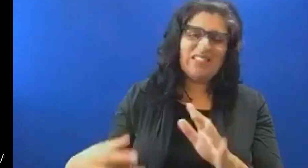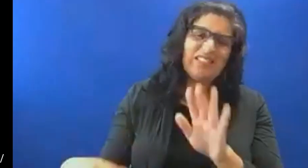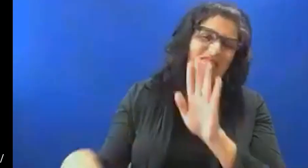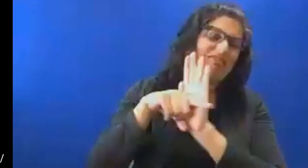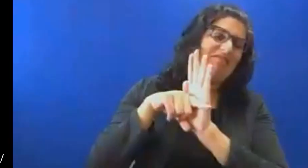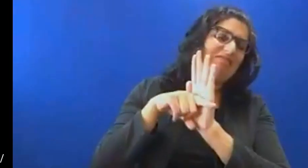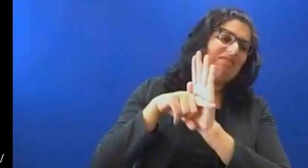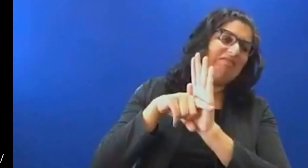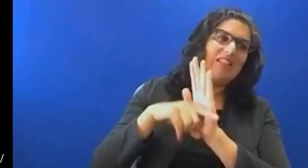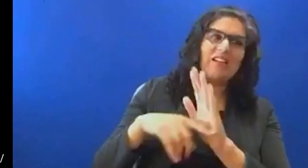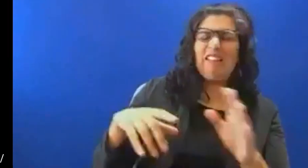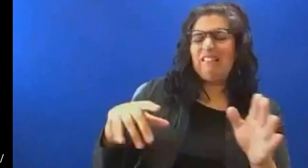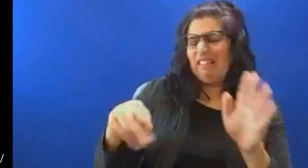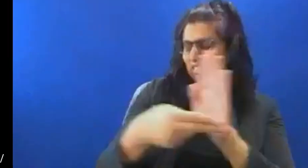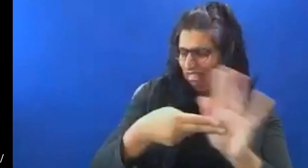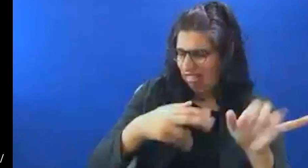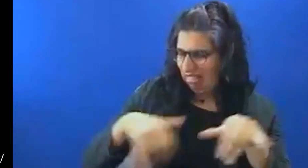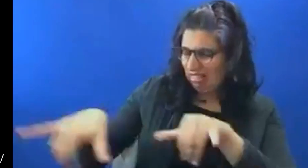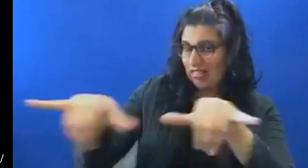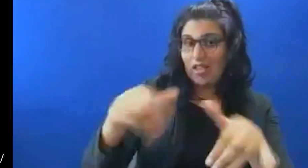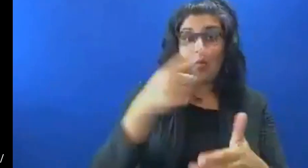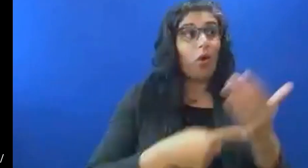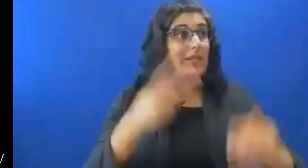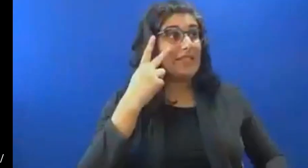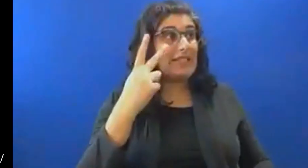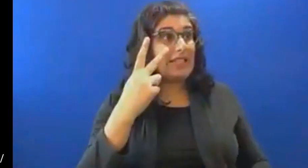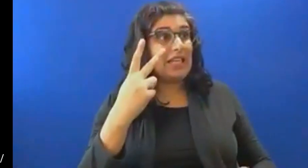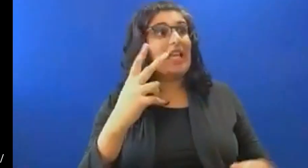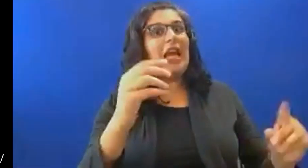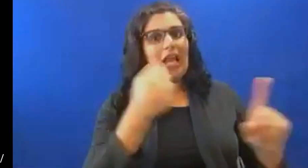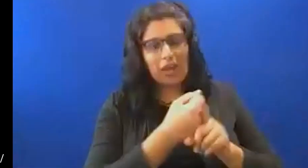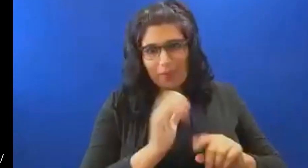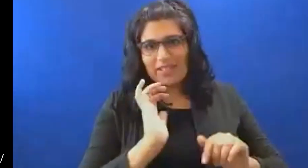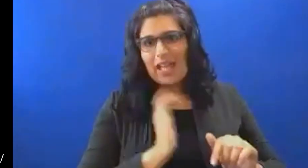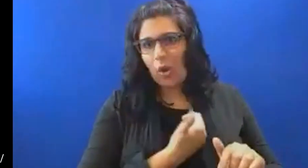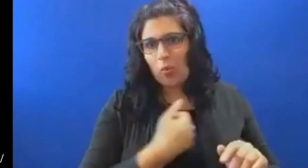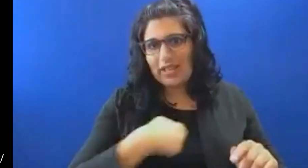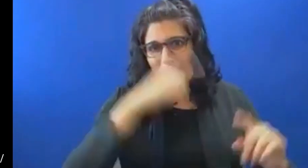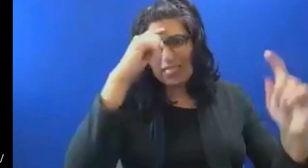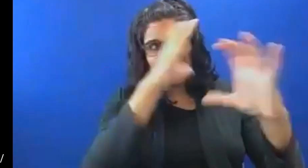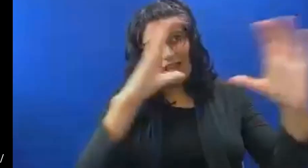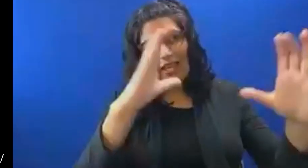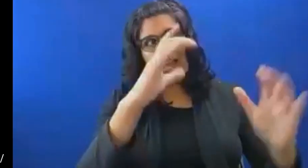Because what we see shapes how we think, and how we think shapes what we create and then put back into the world.